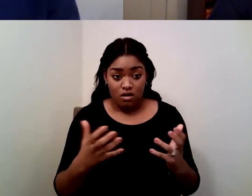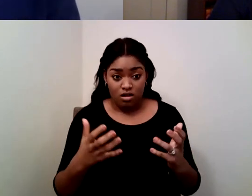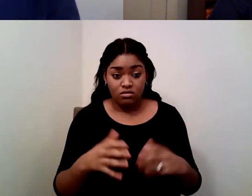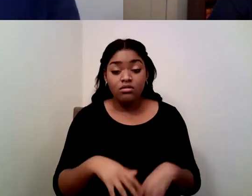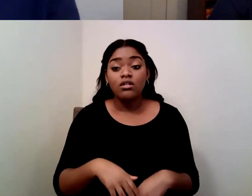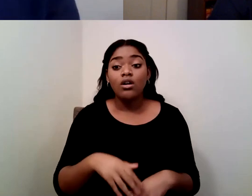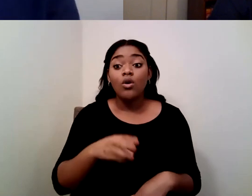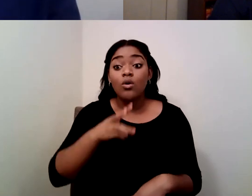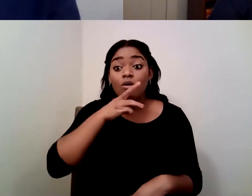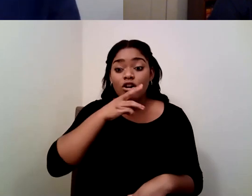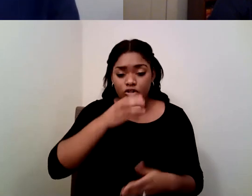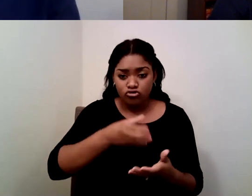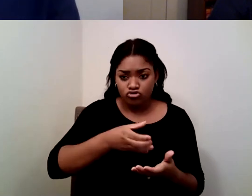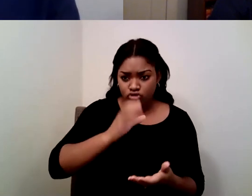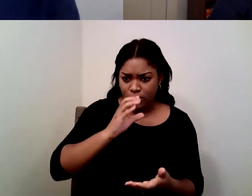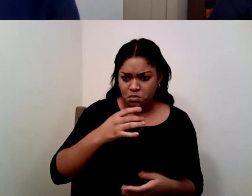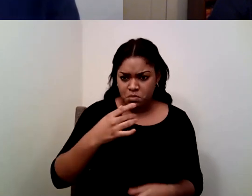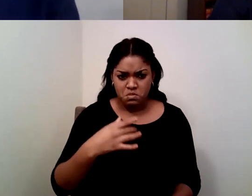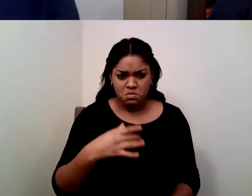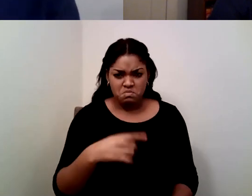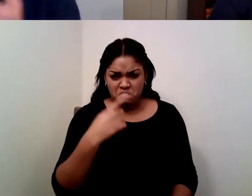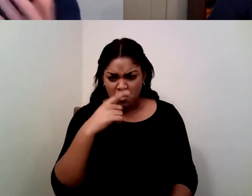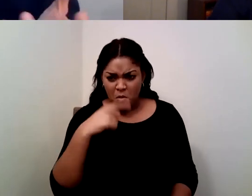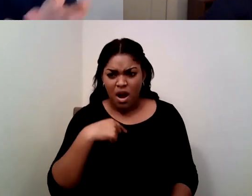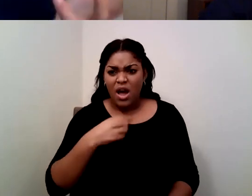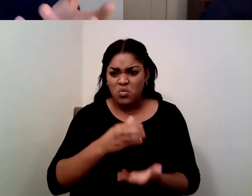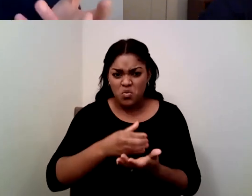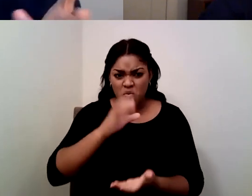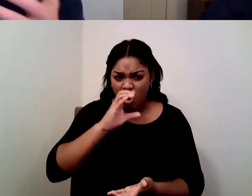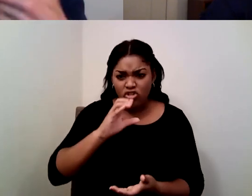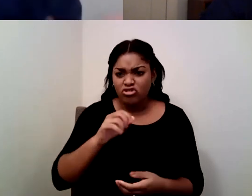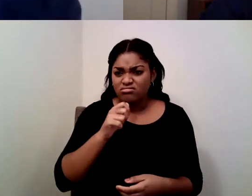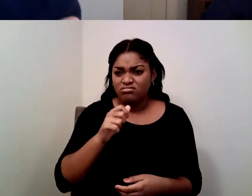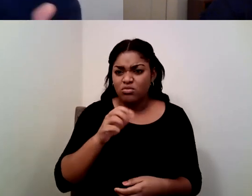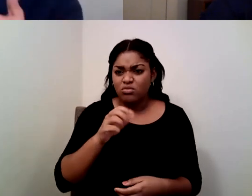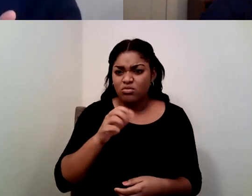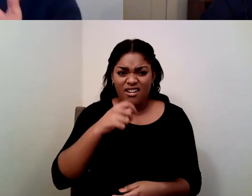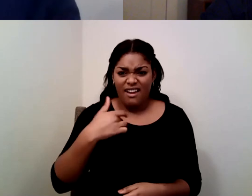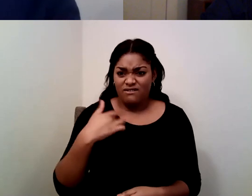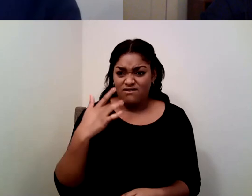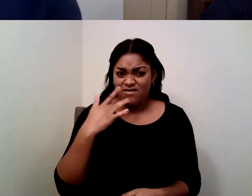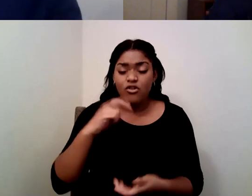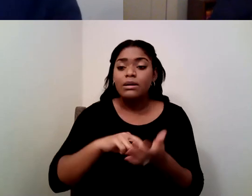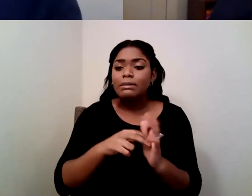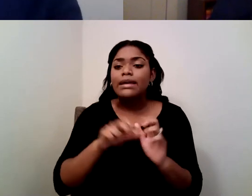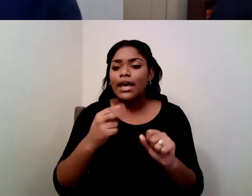water at home, if you don't mind having a glass of water at home and it doesn't have any taste, then you can use it to brew. But if you don't